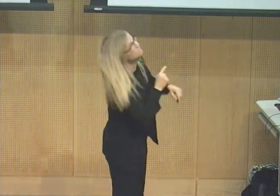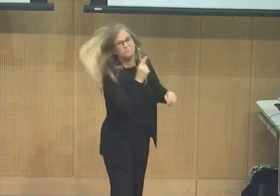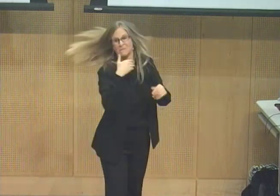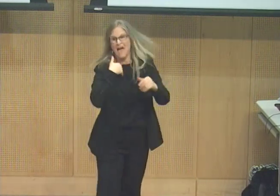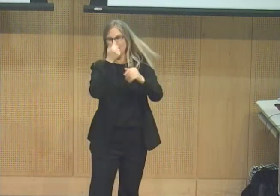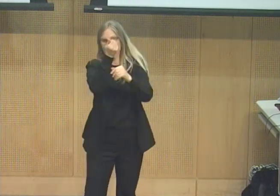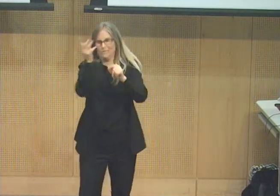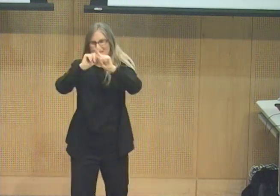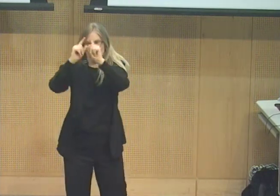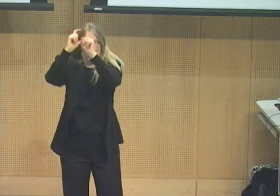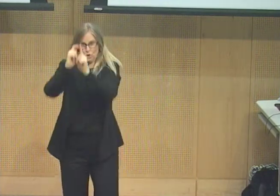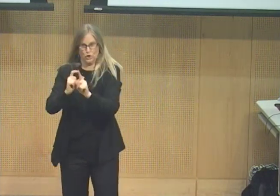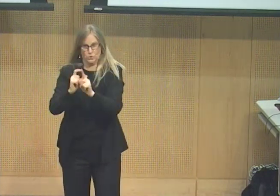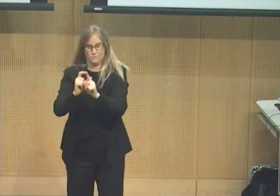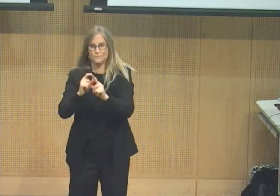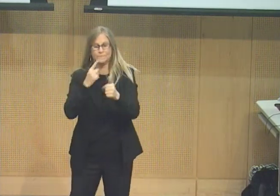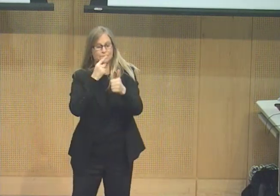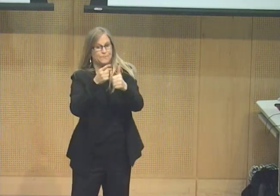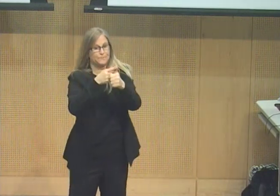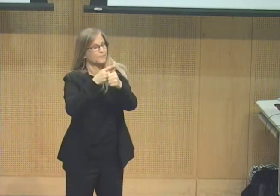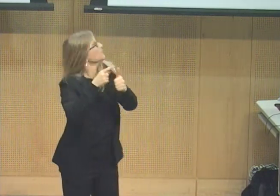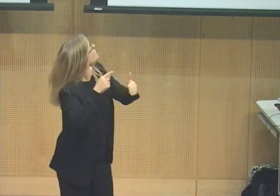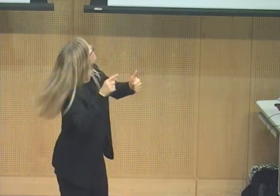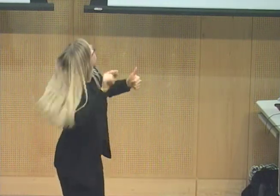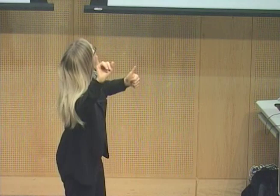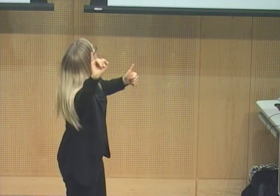So on the left, in the category of Deafness, you'll see a number of words,